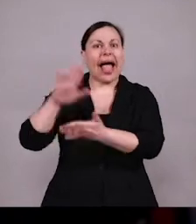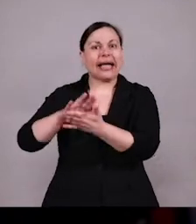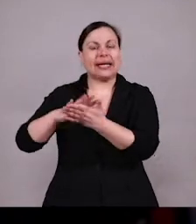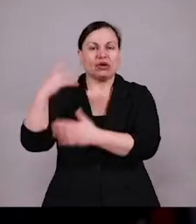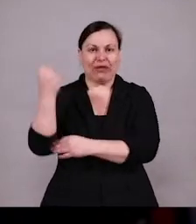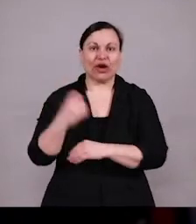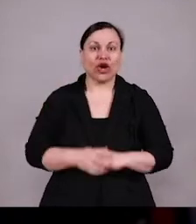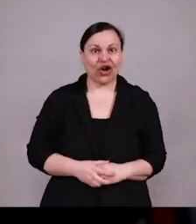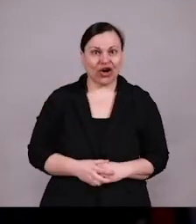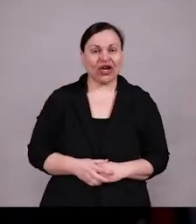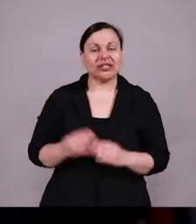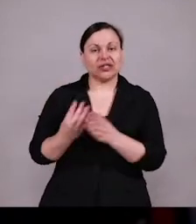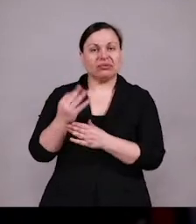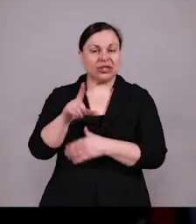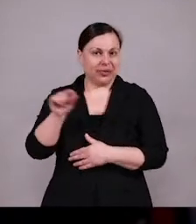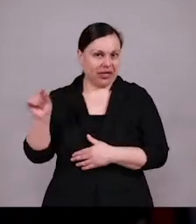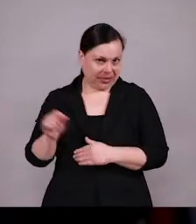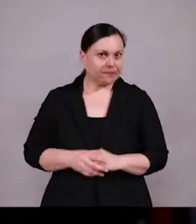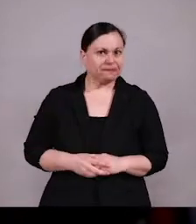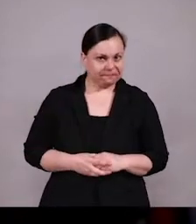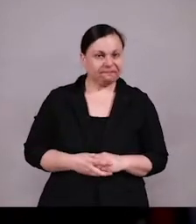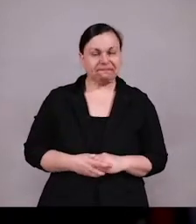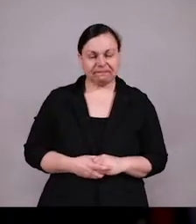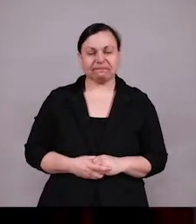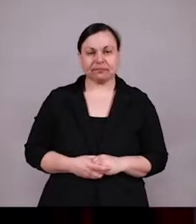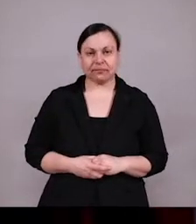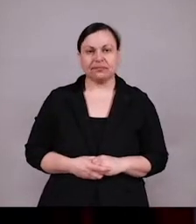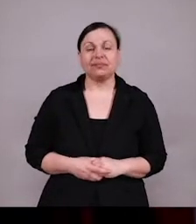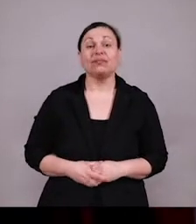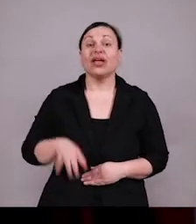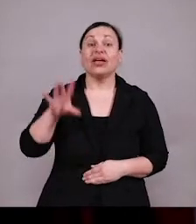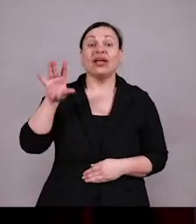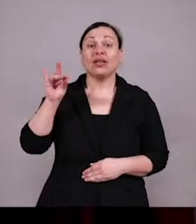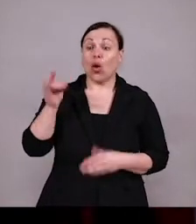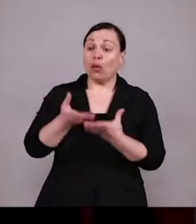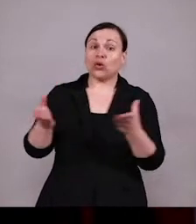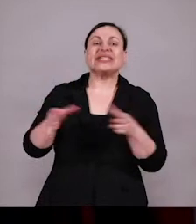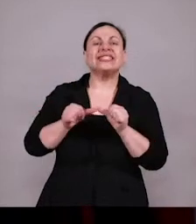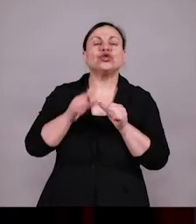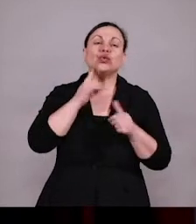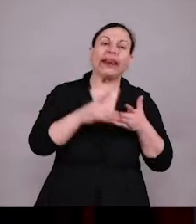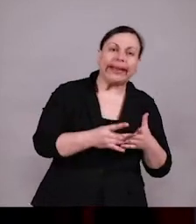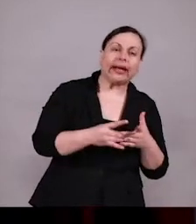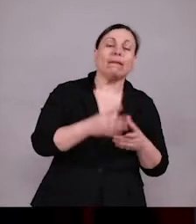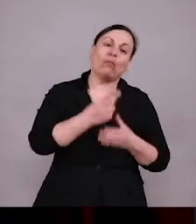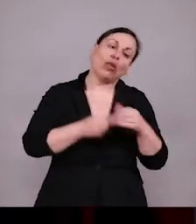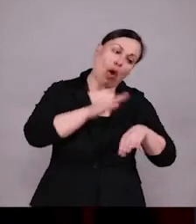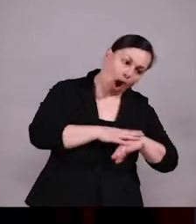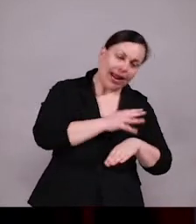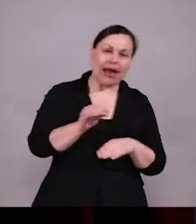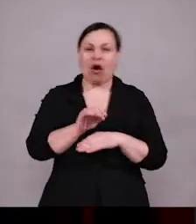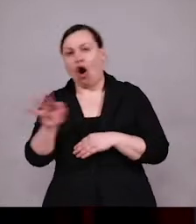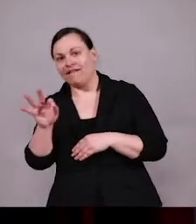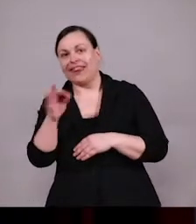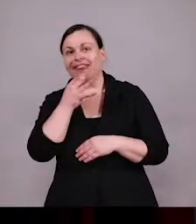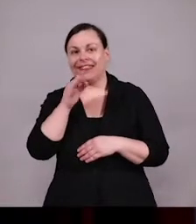academic record in the Spring of 2020. Lobos continue to lead both on and off the field.